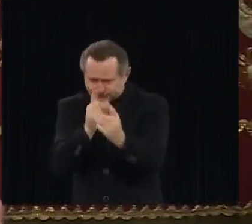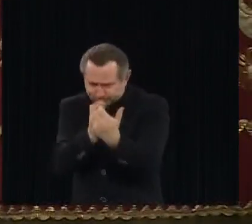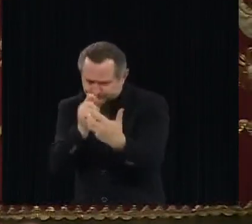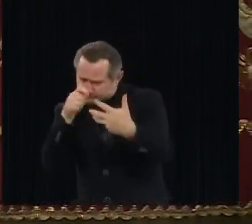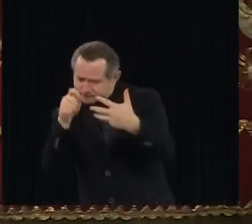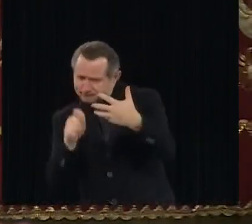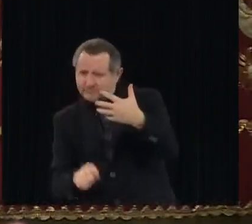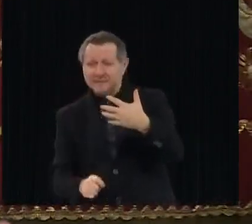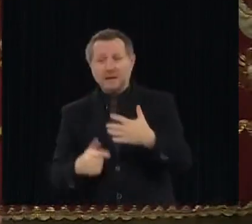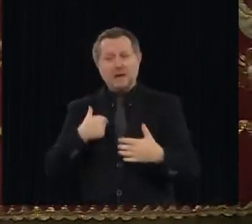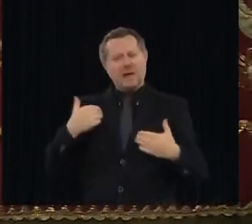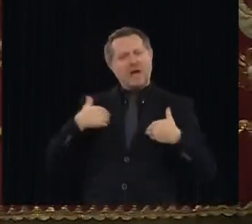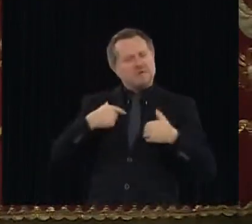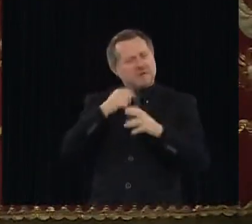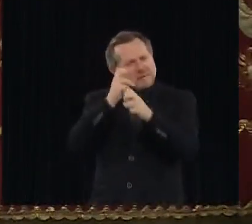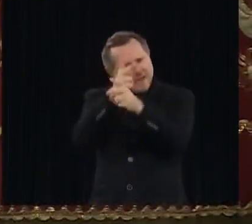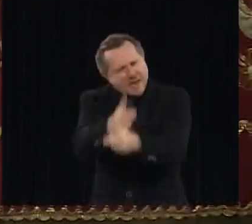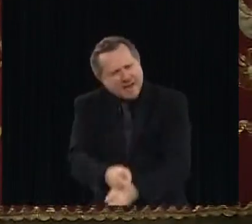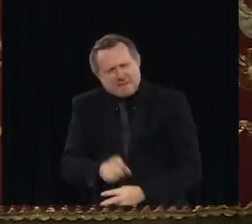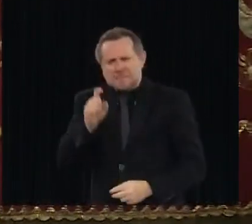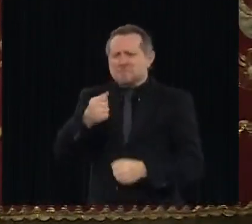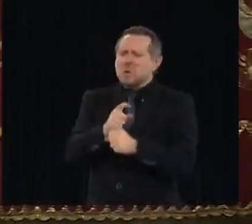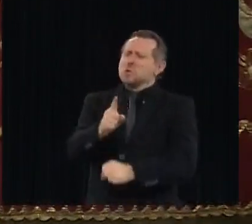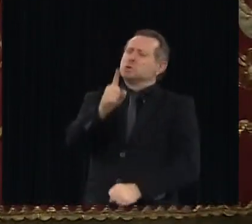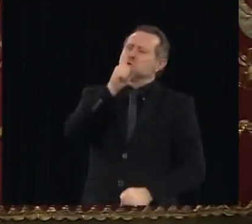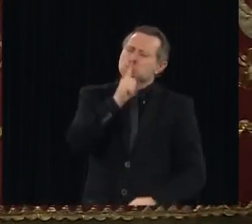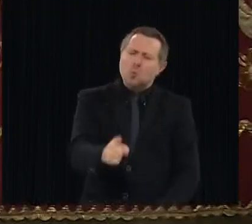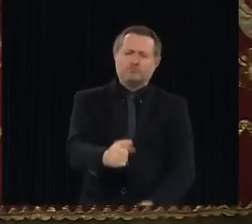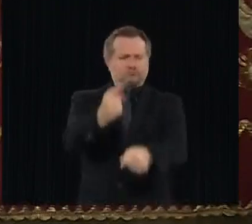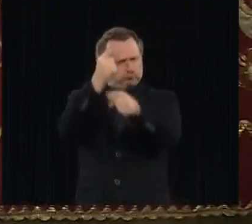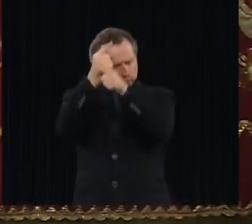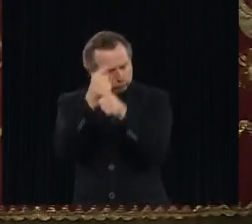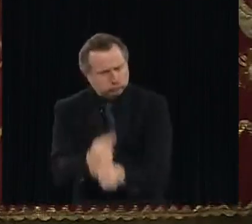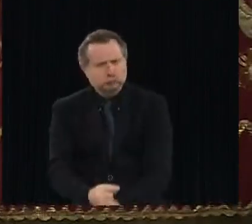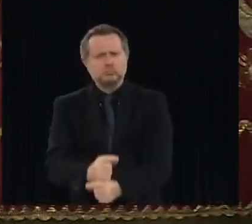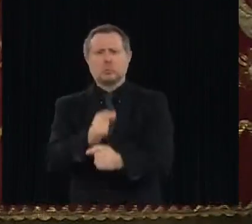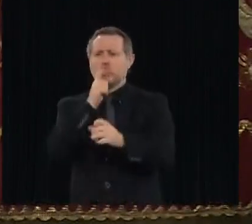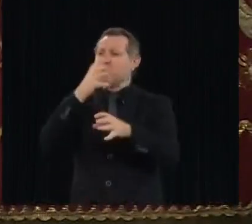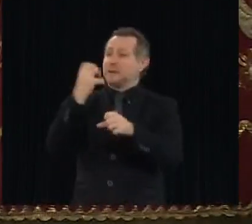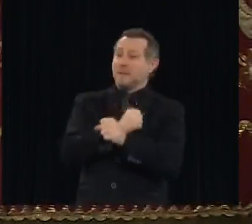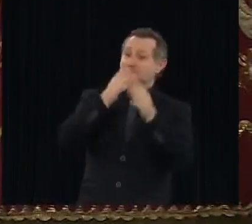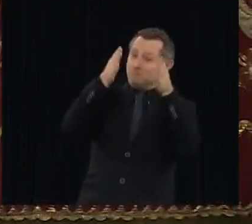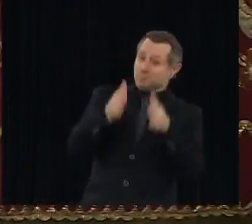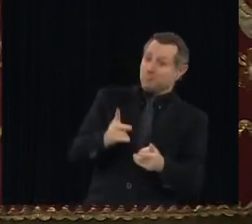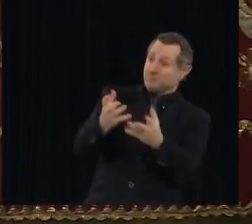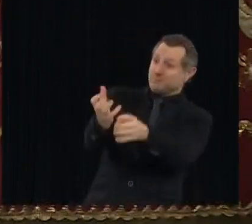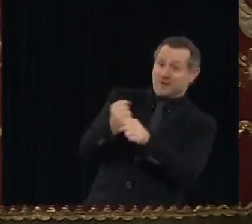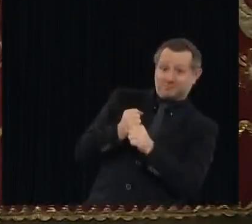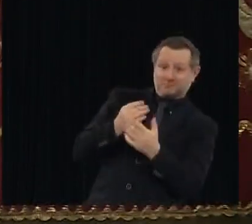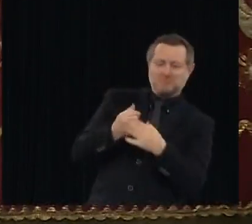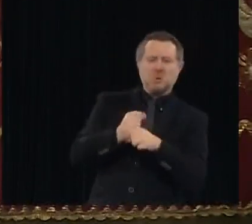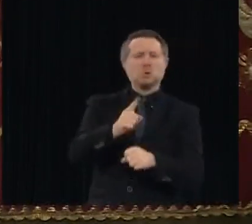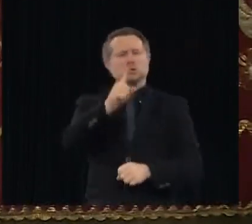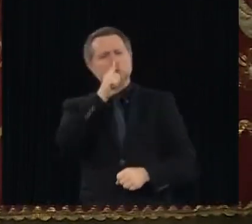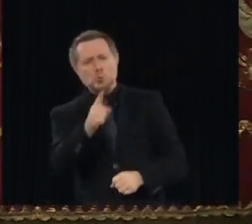NEED IT. DID YOU HAVE A PROPER VETTING SYSTEM IN PLACE? DID YOU DO WHAT YOU NEED TO DO? WE ARE MAINTAINING A CAREFUL